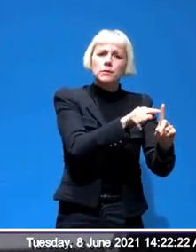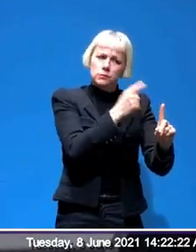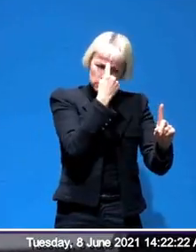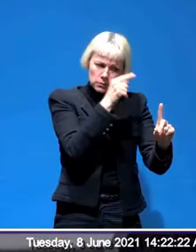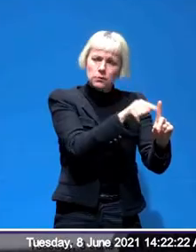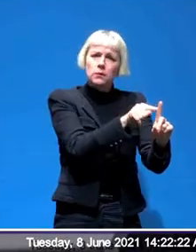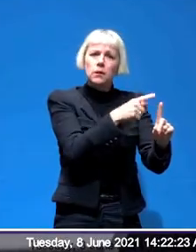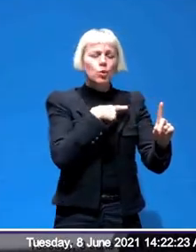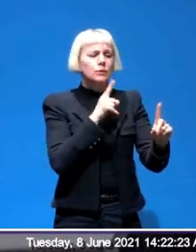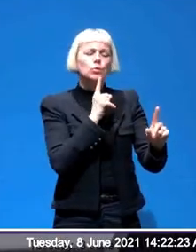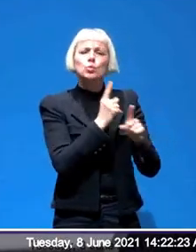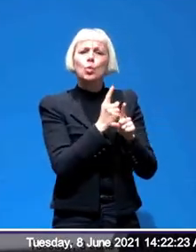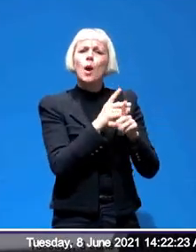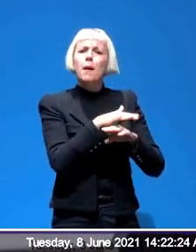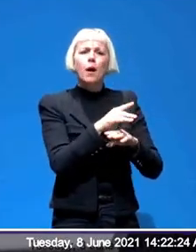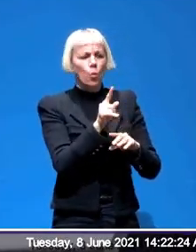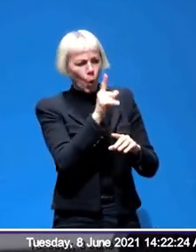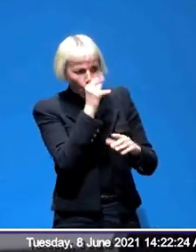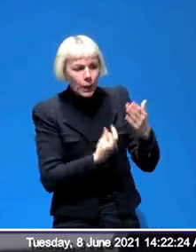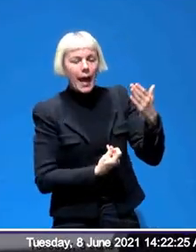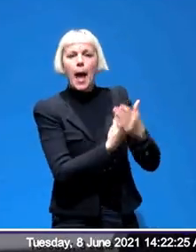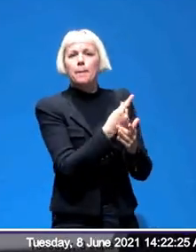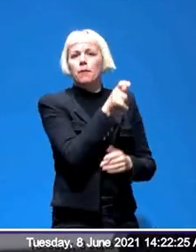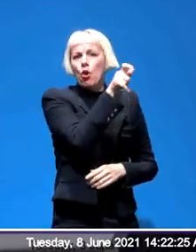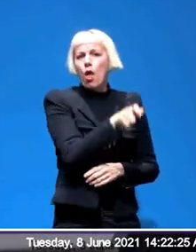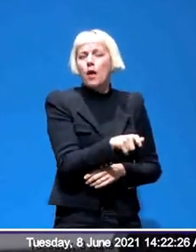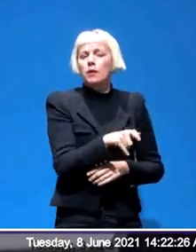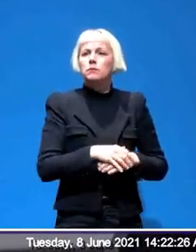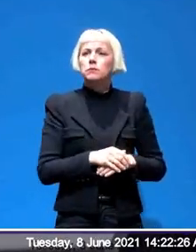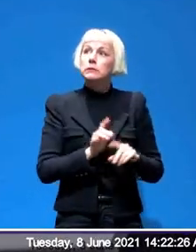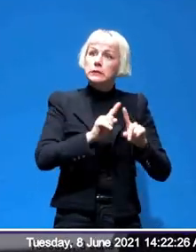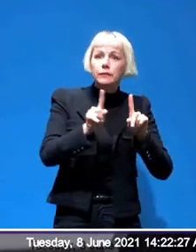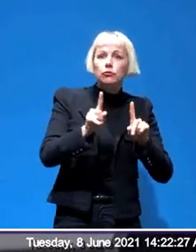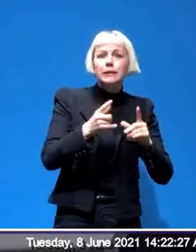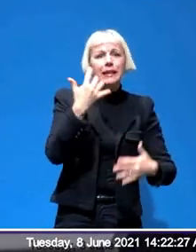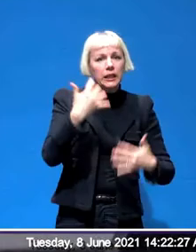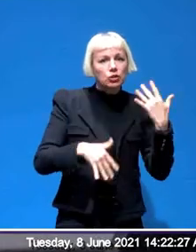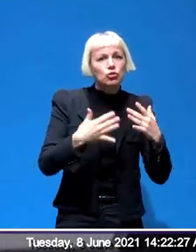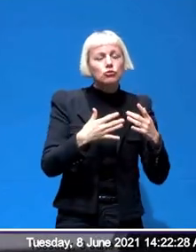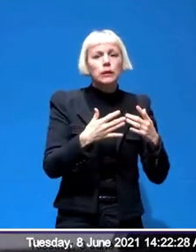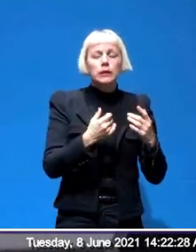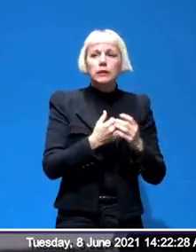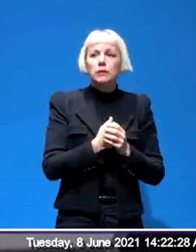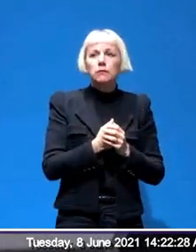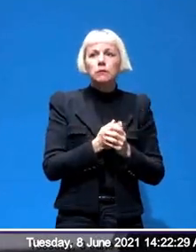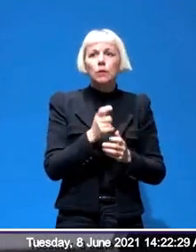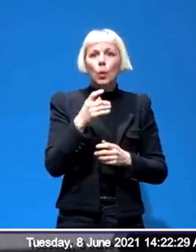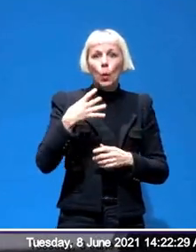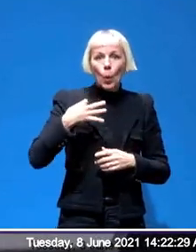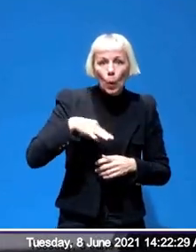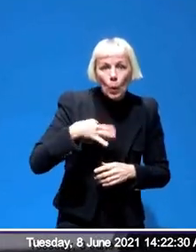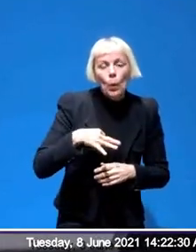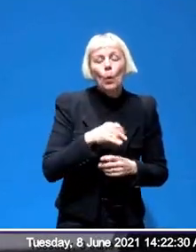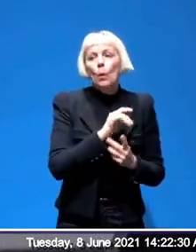a client, with the different injuries or, you know, near miss or --- but also